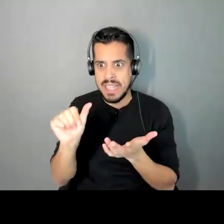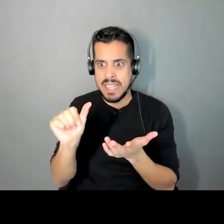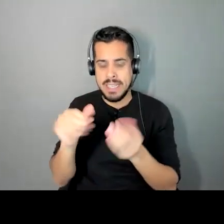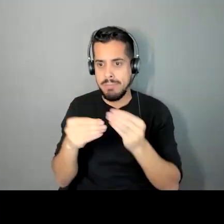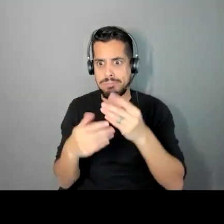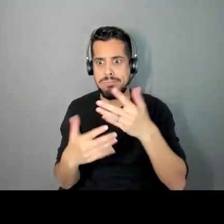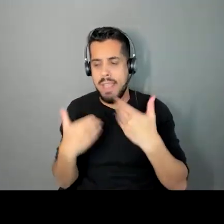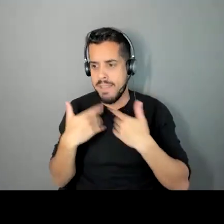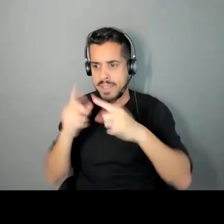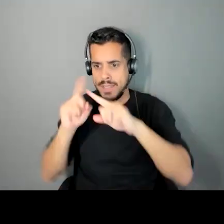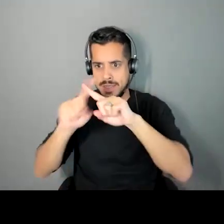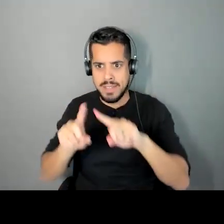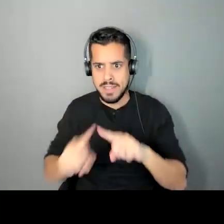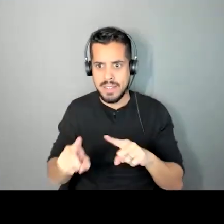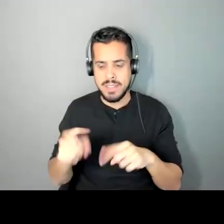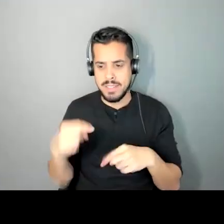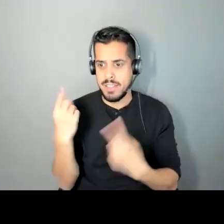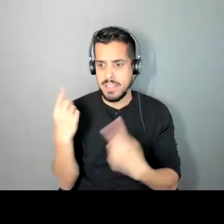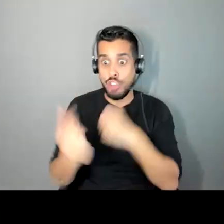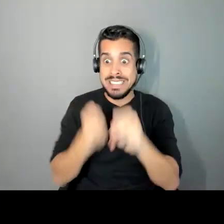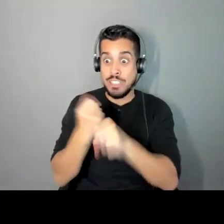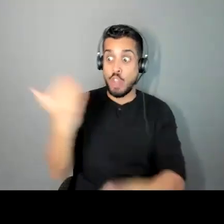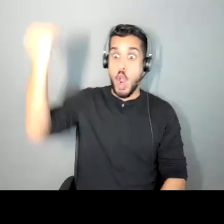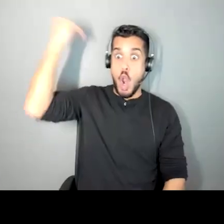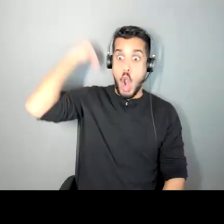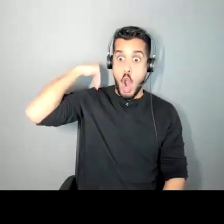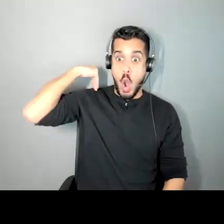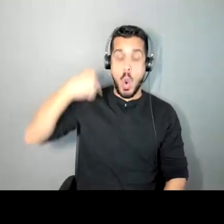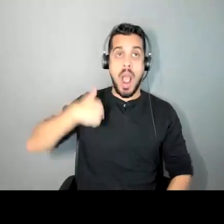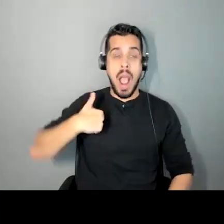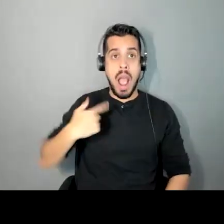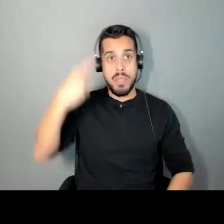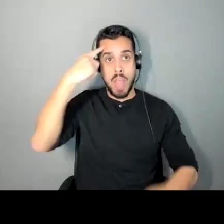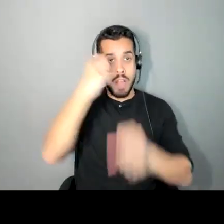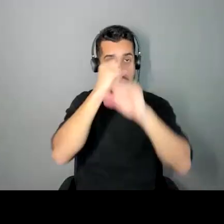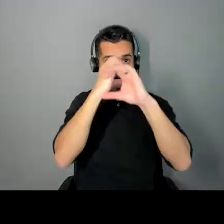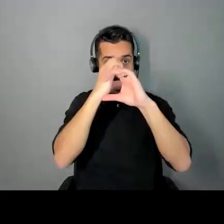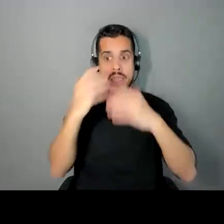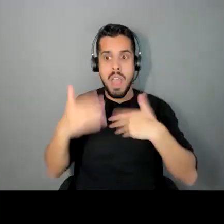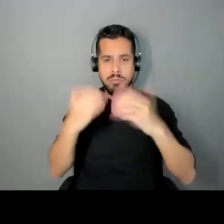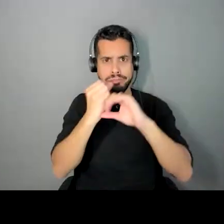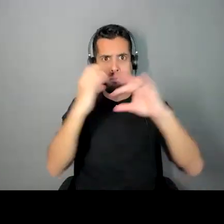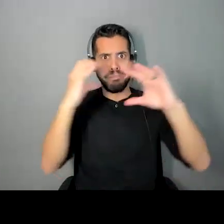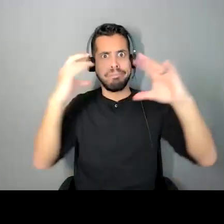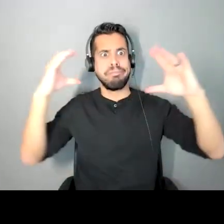as a whole, 13 years ago. And, um... and BIT, we're-- we're like Switzerland,